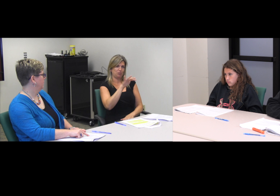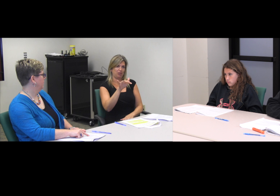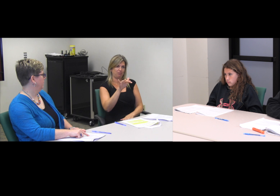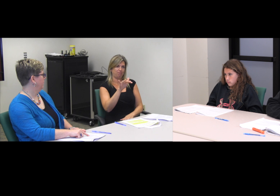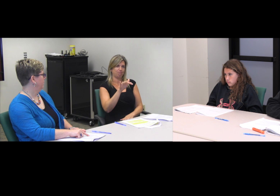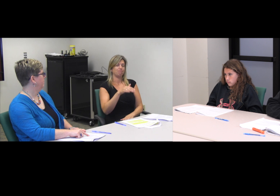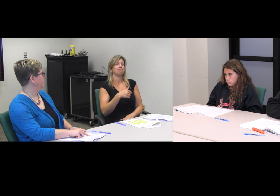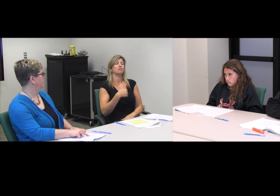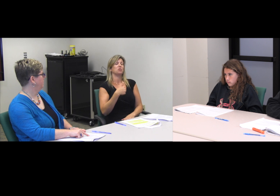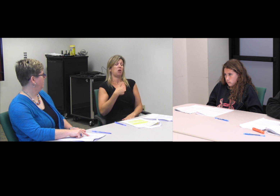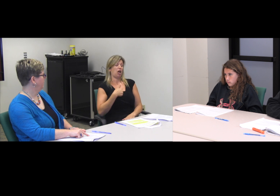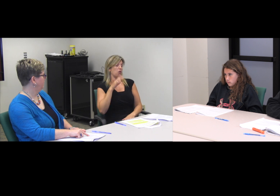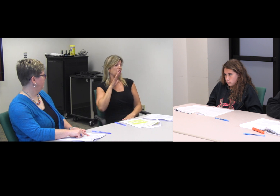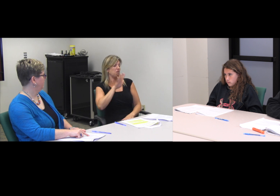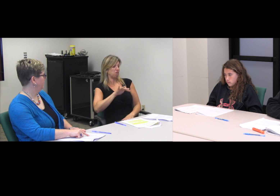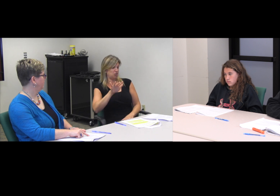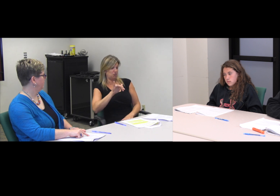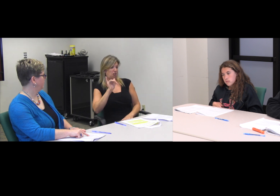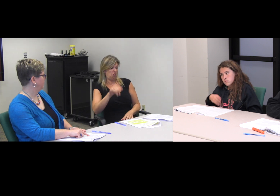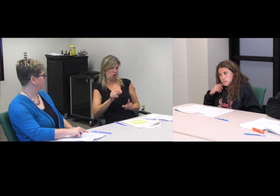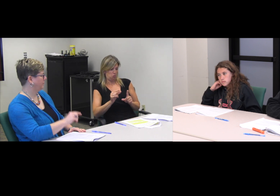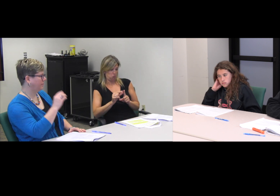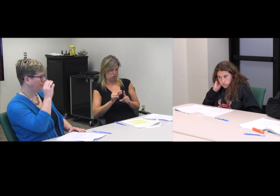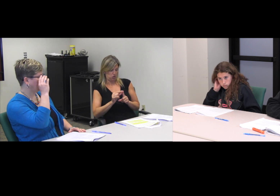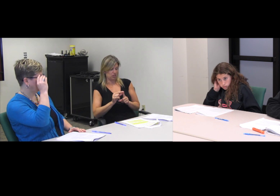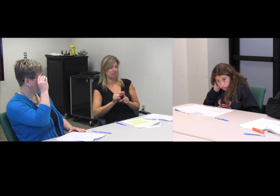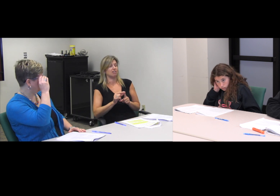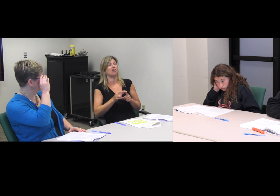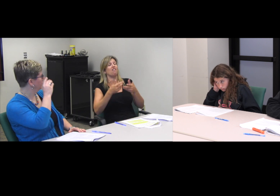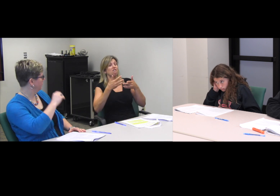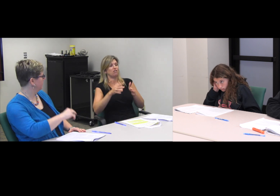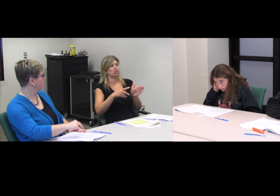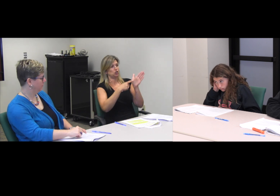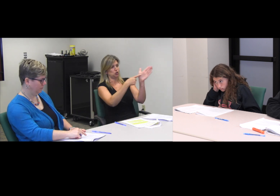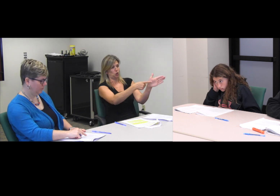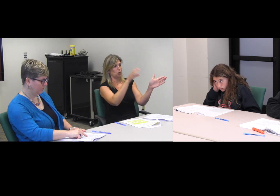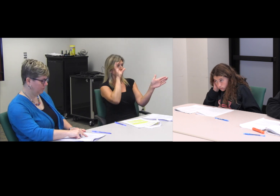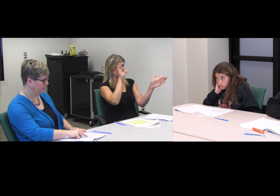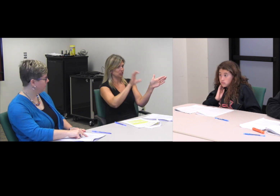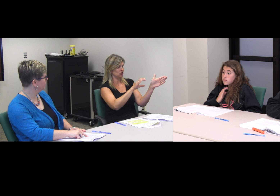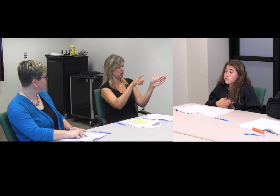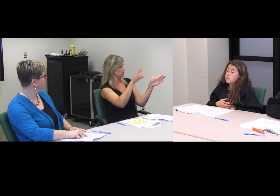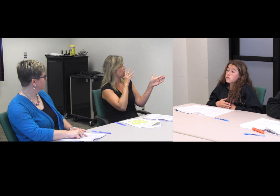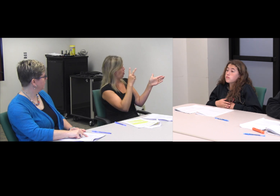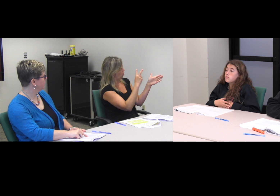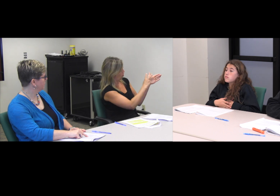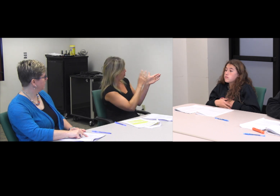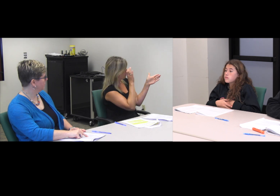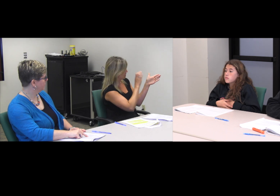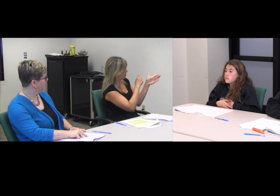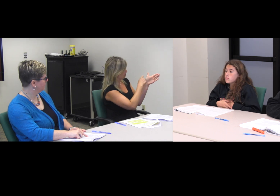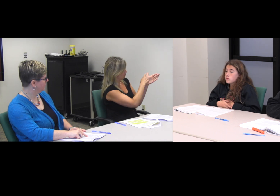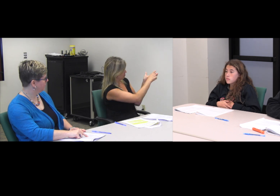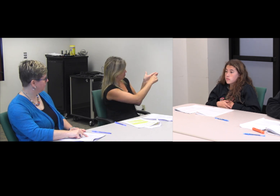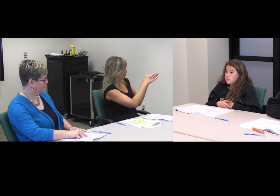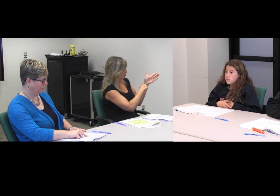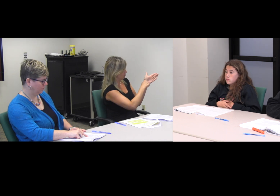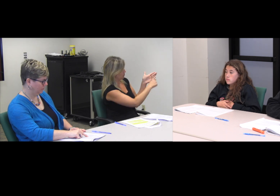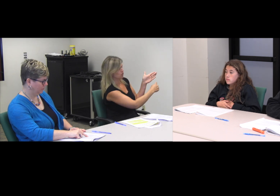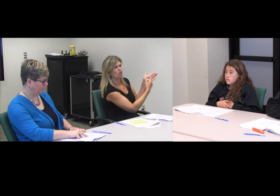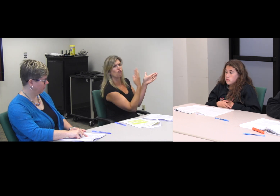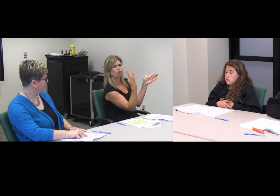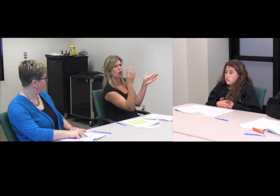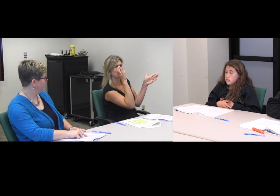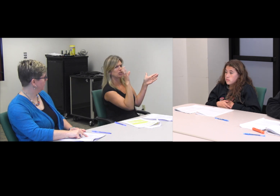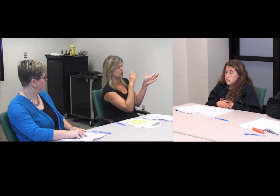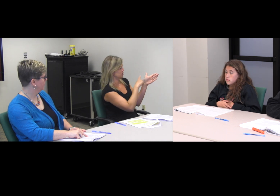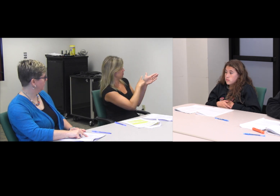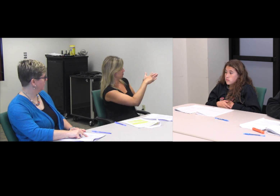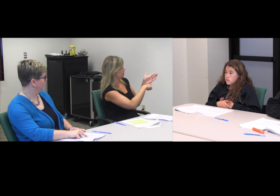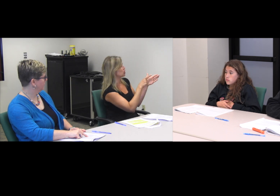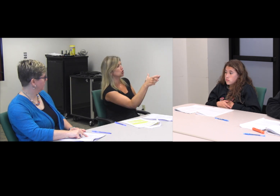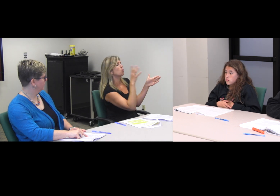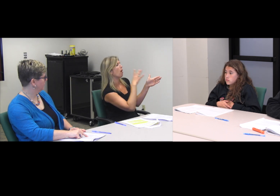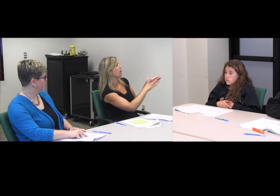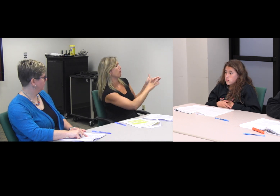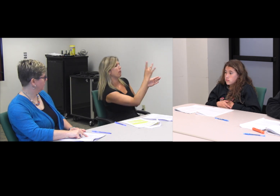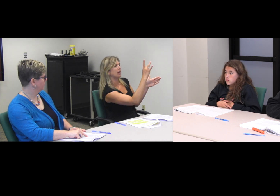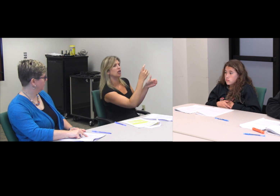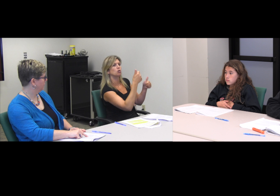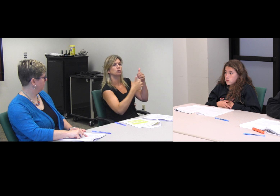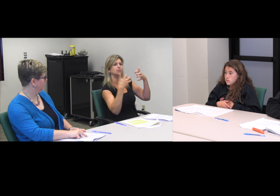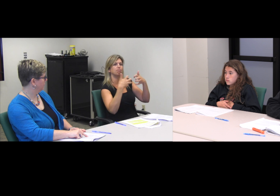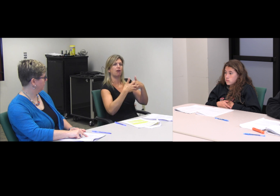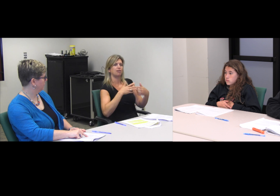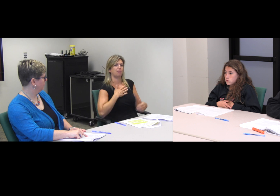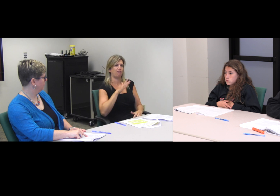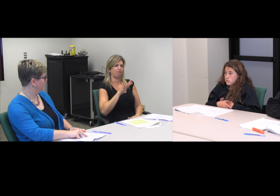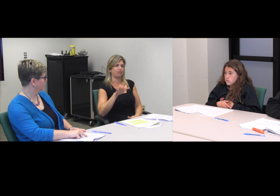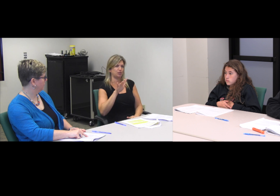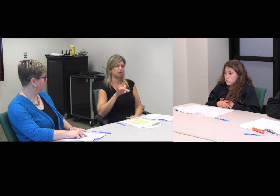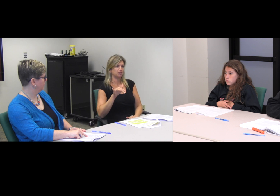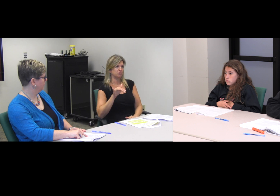and have her point to the matching picture.